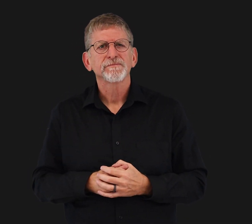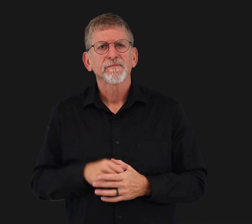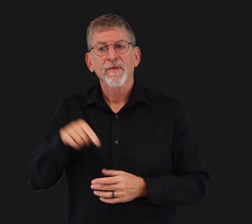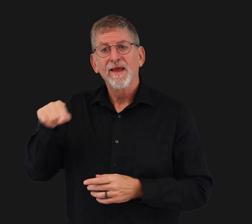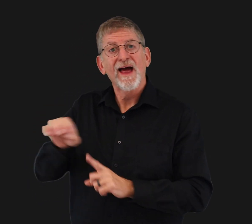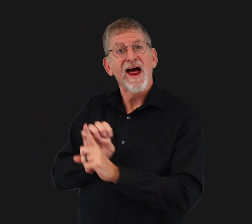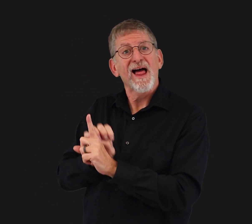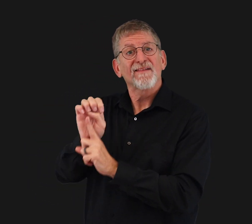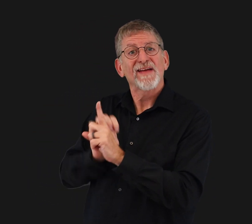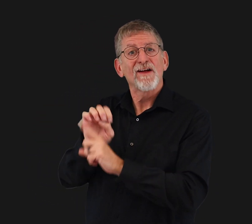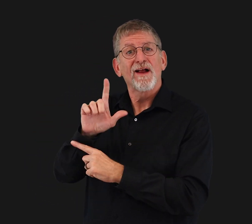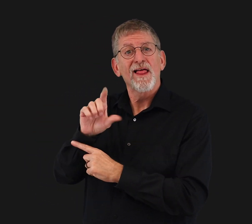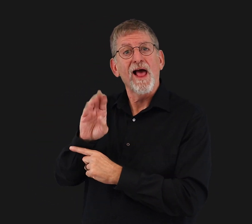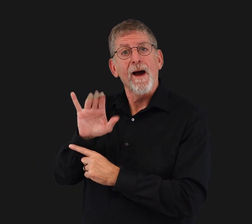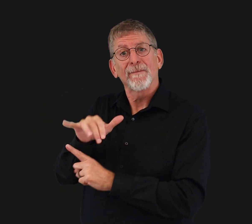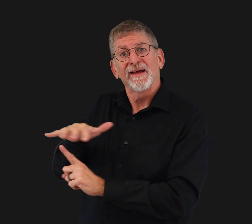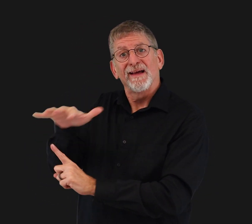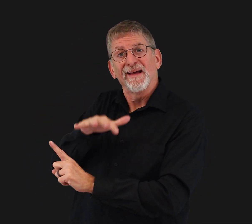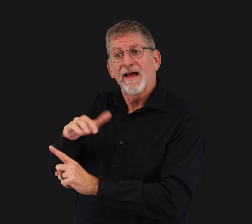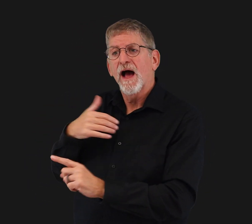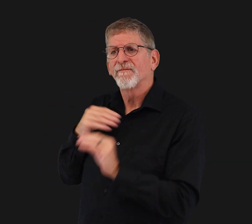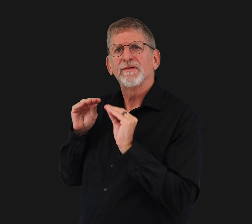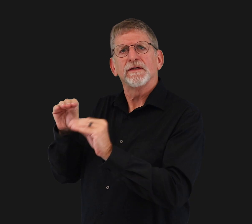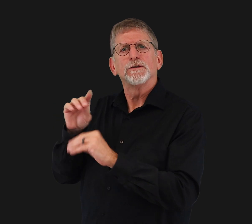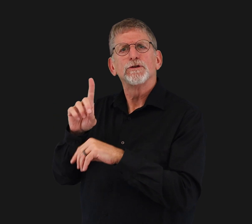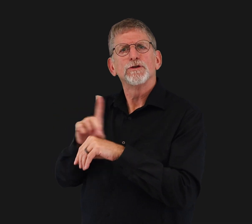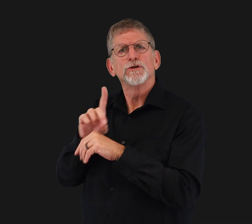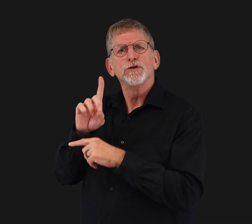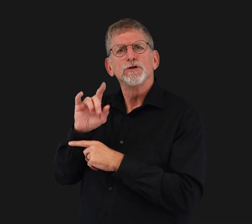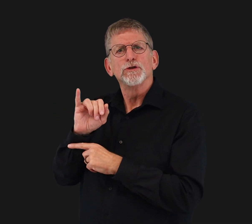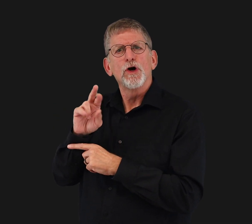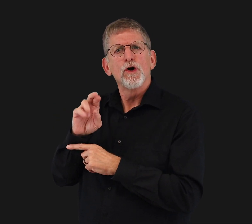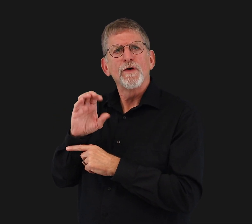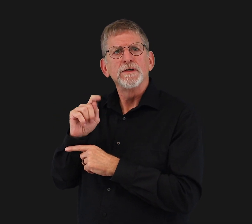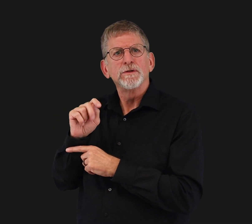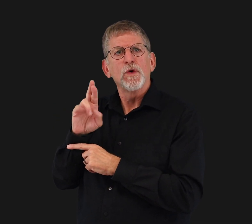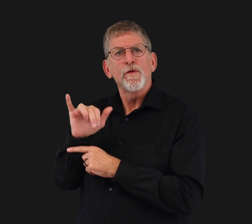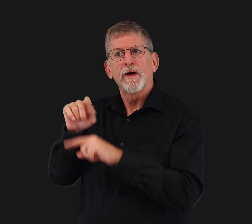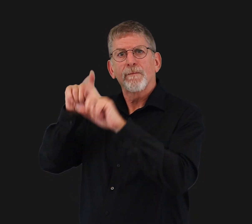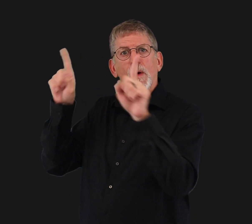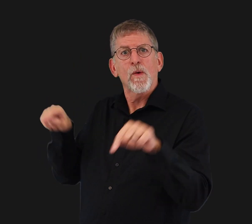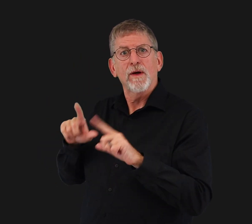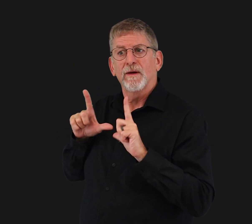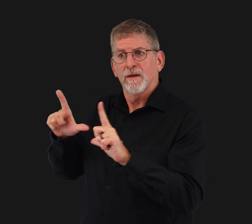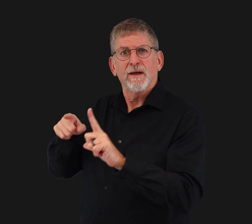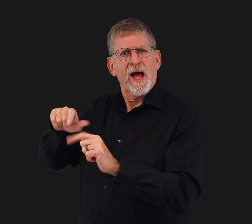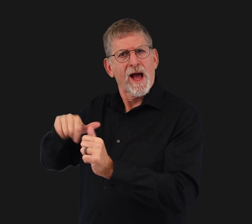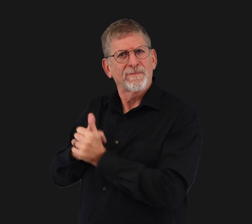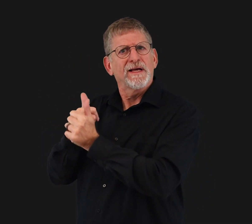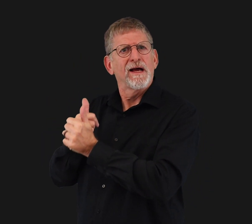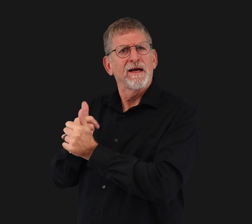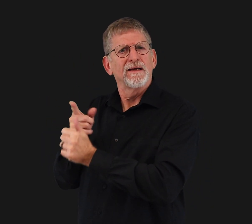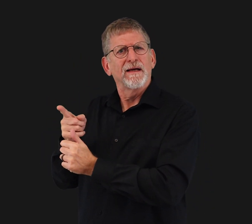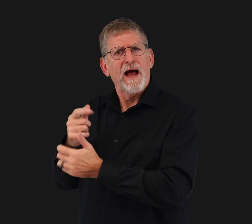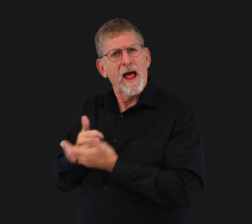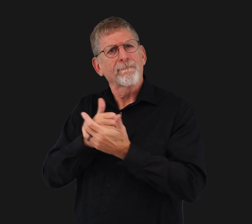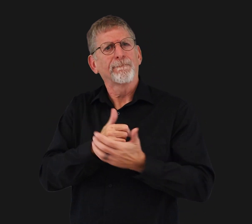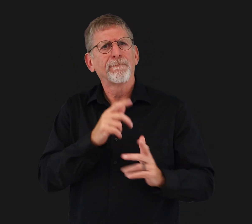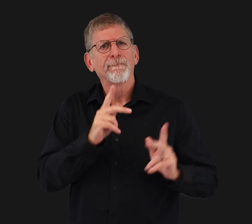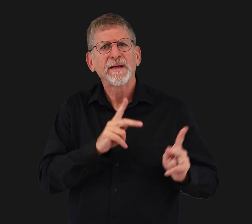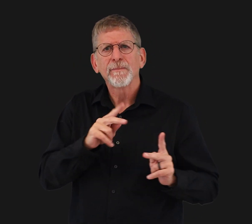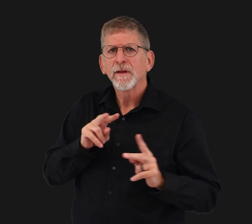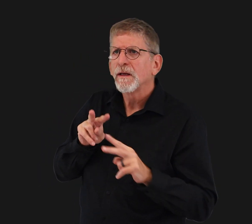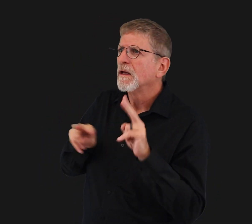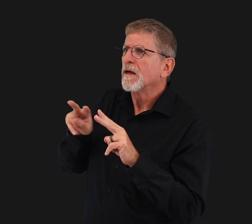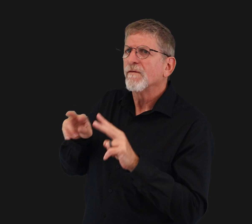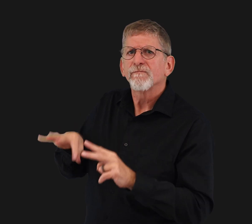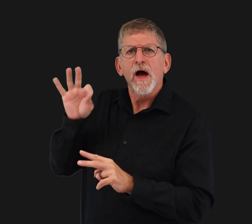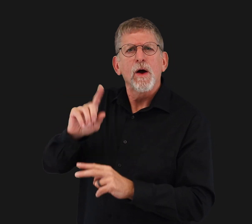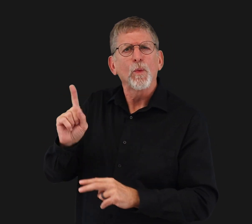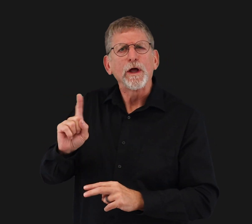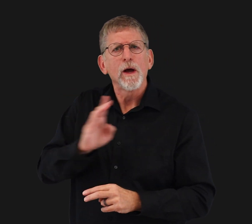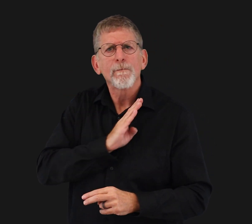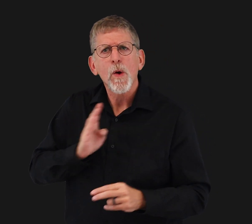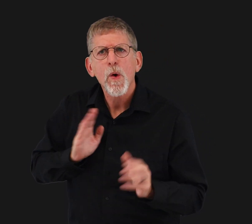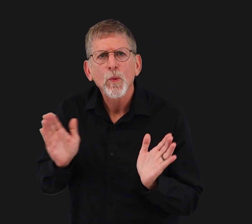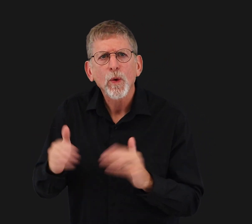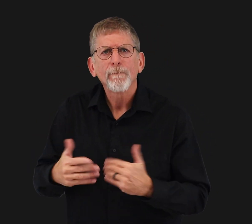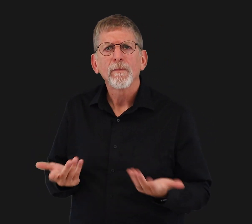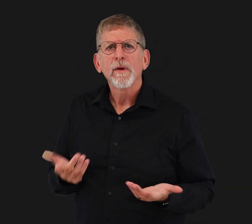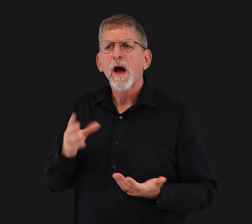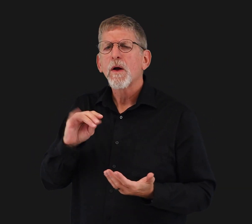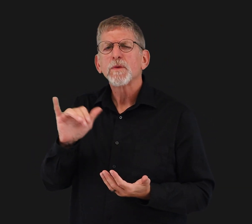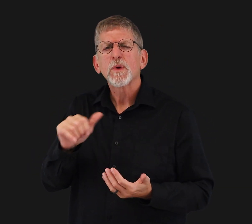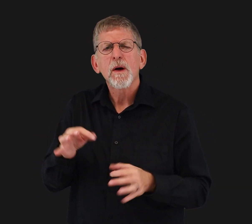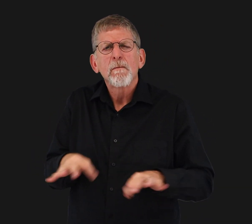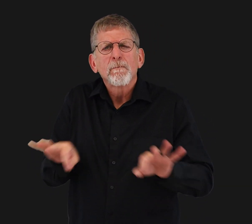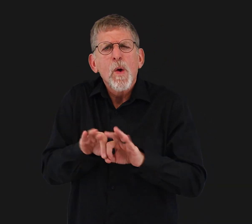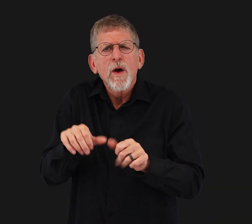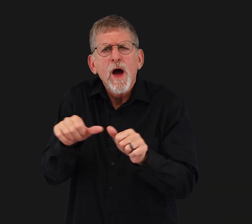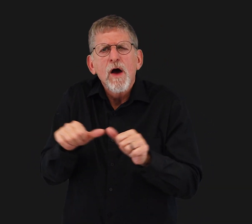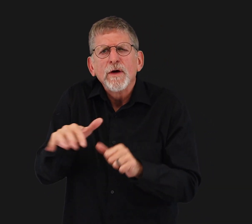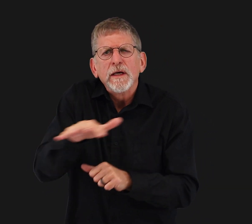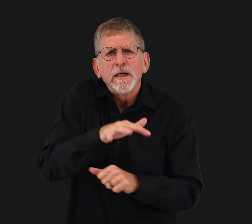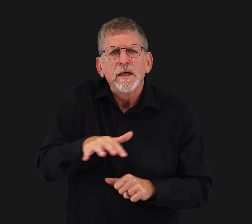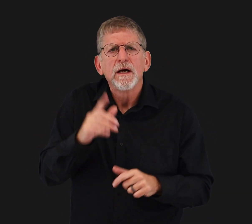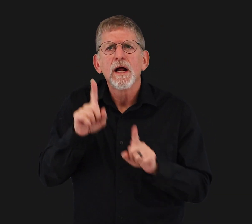and elevator lobby directory boards updated to help people locate boardrooms as well as key areas,